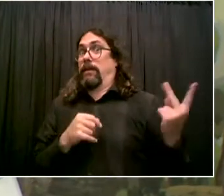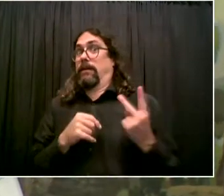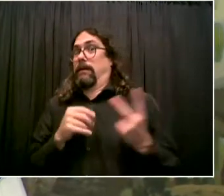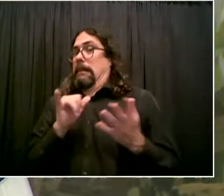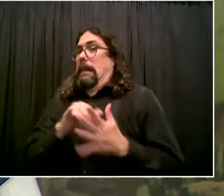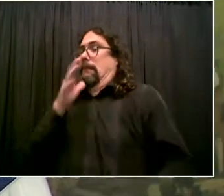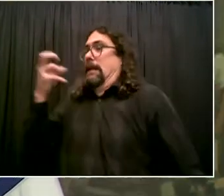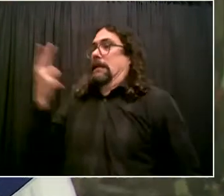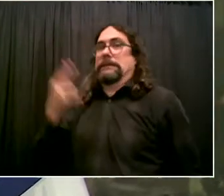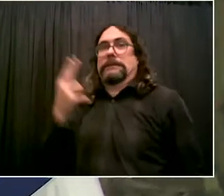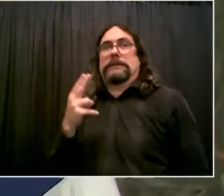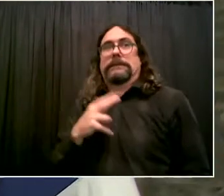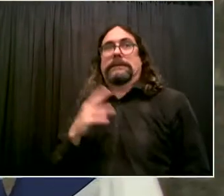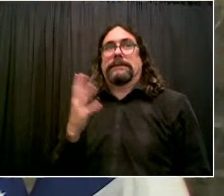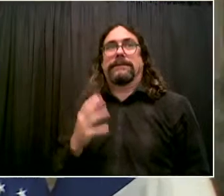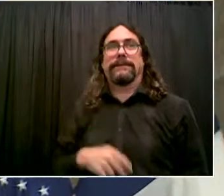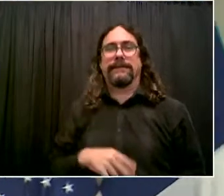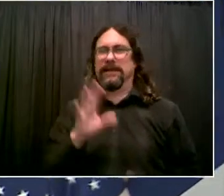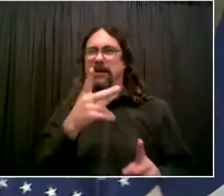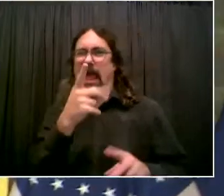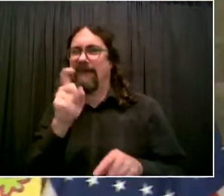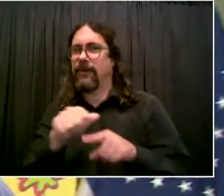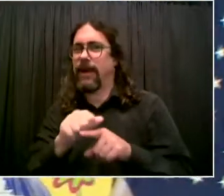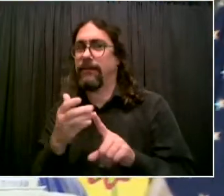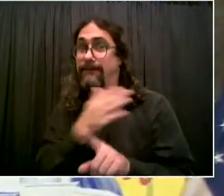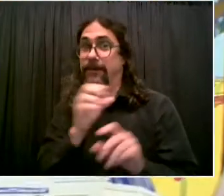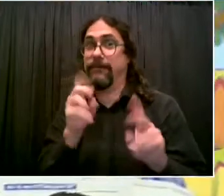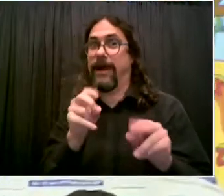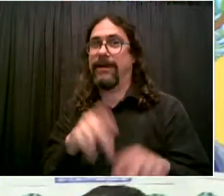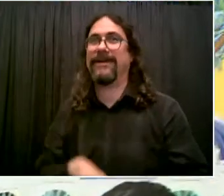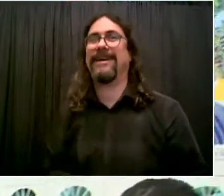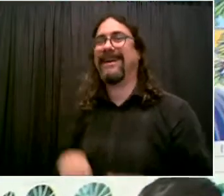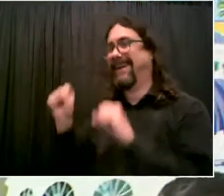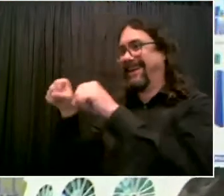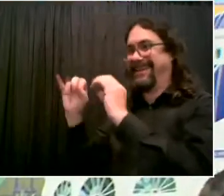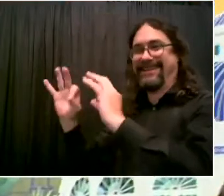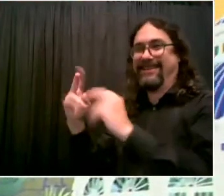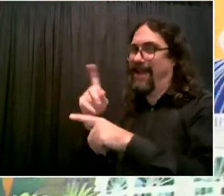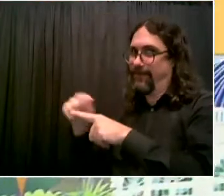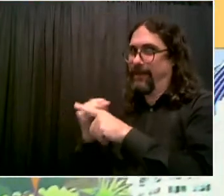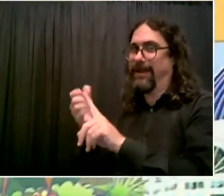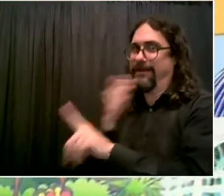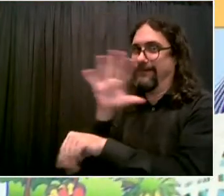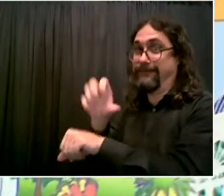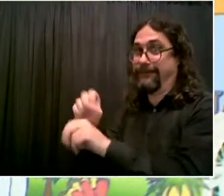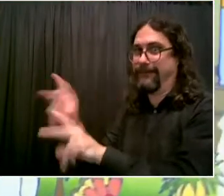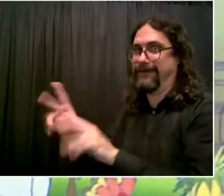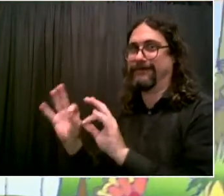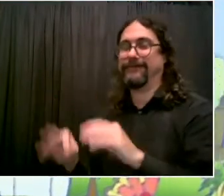HISTORY RIGHT THERE. PEOPLE ARE GOING TO WANT TO SEE THAT.